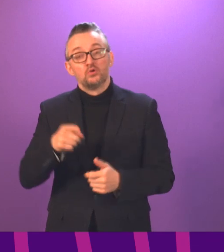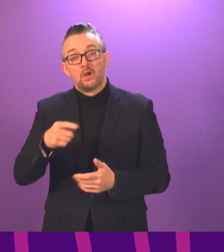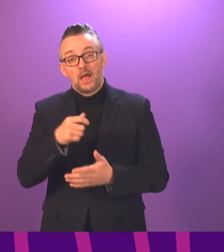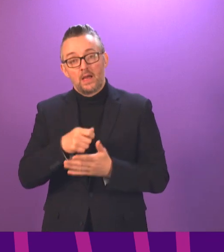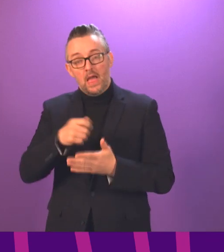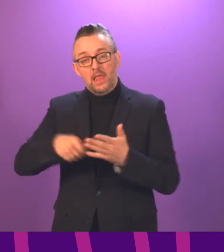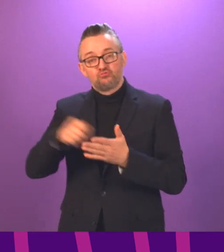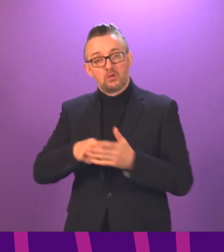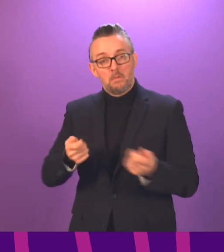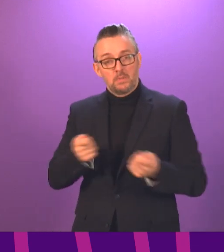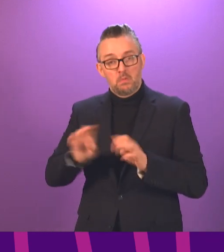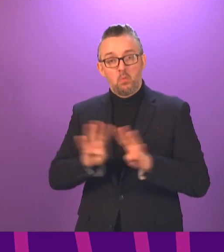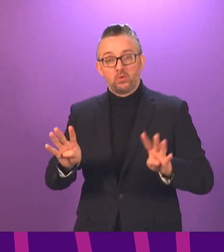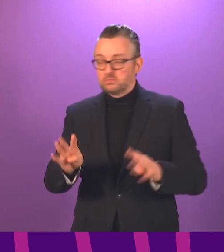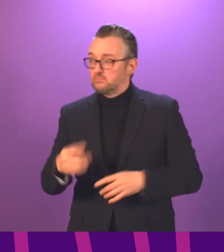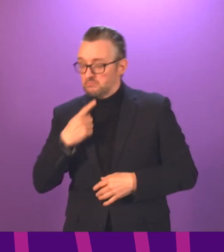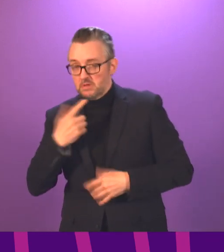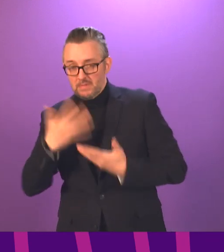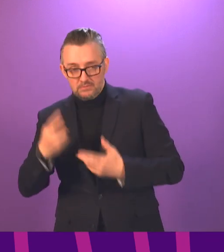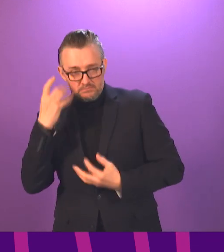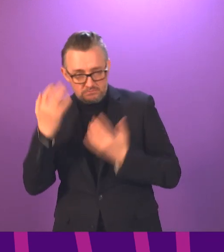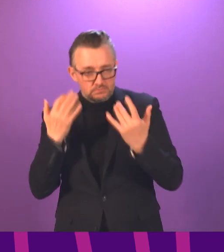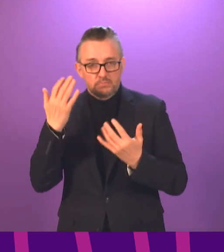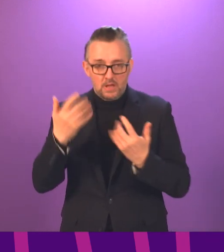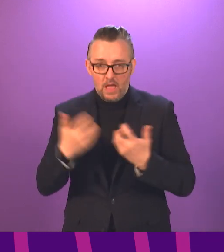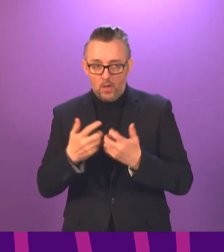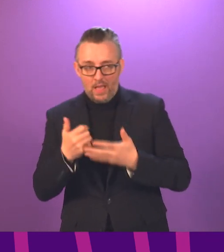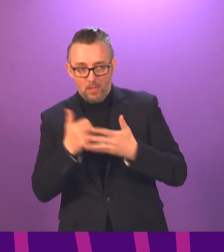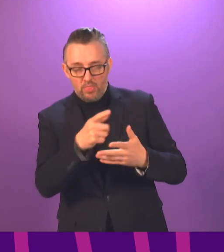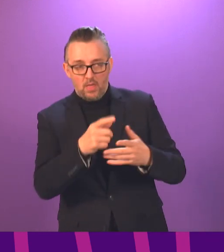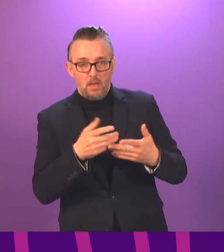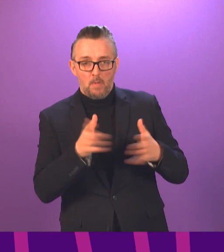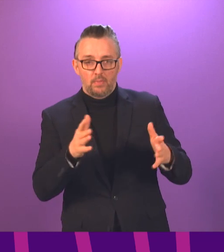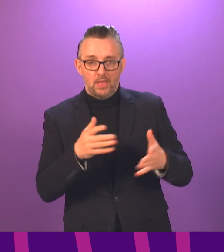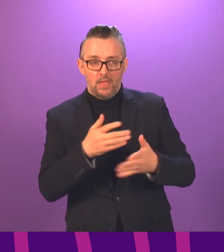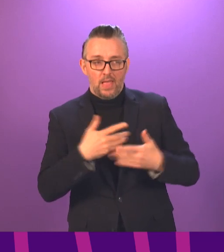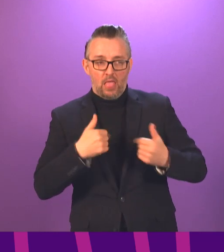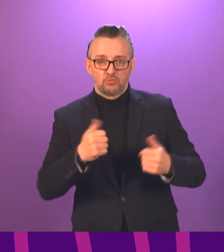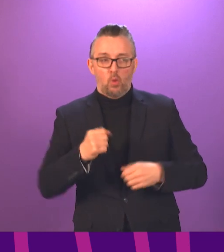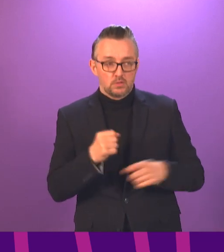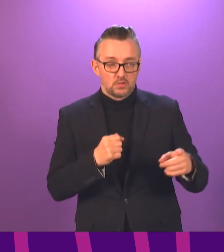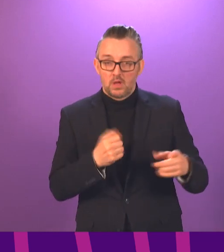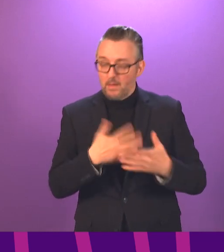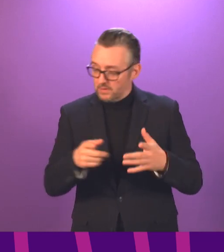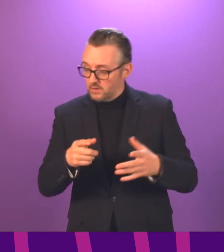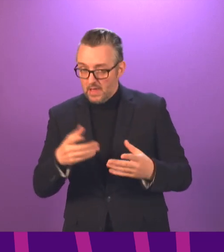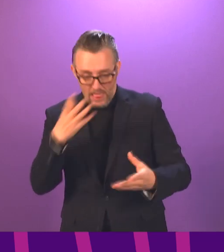issued guidance that was developed with the assistance of Public Health Scotland. Those elections went well, and the Electoral Commission has used the lessons that were learned